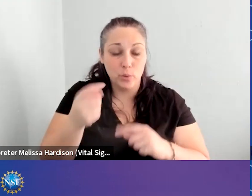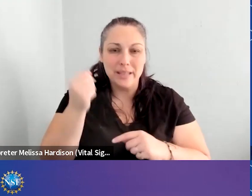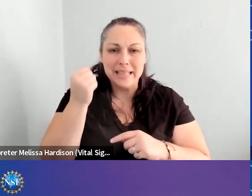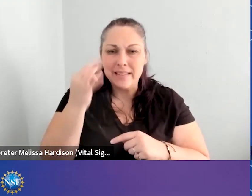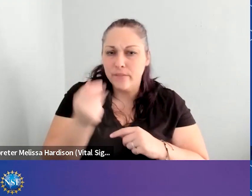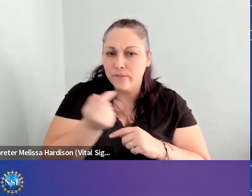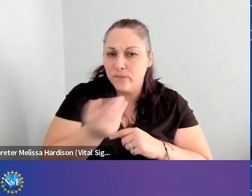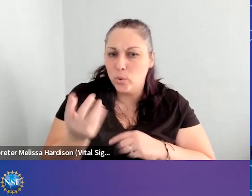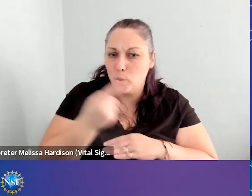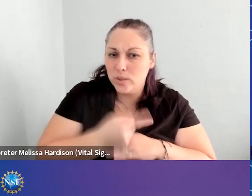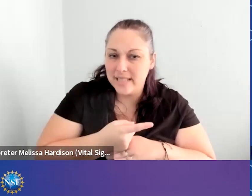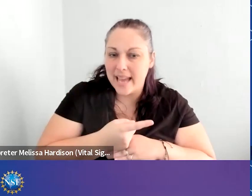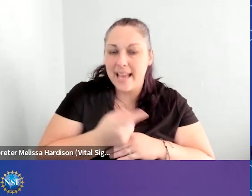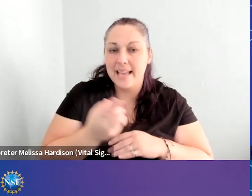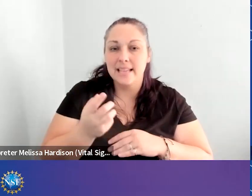it's probably because we're human and we've missed it.